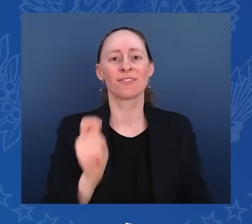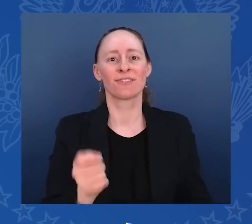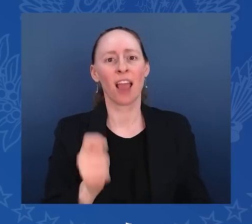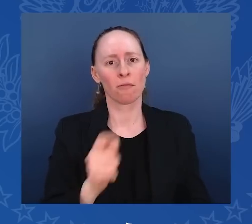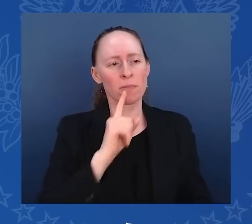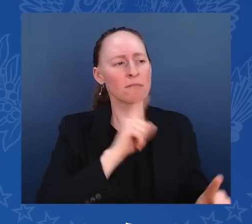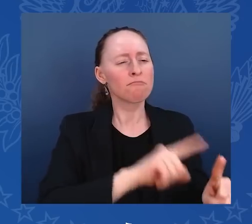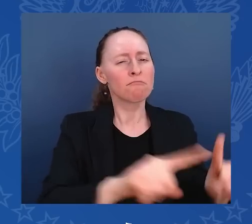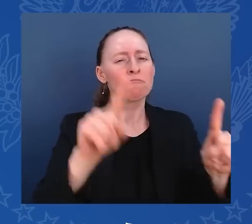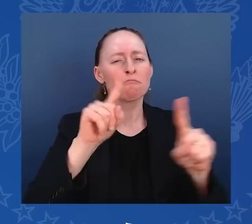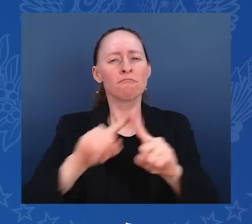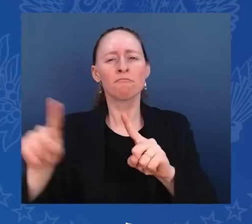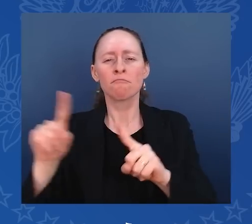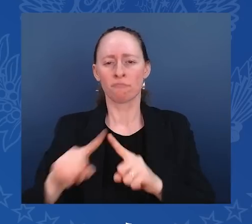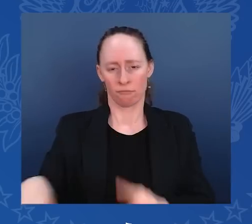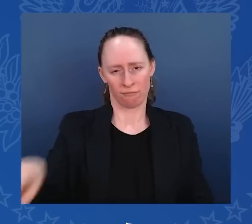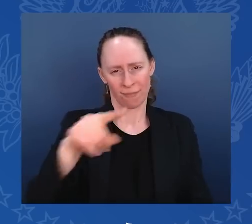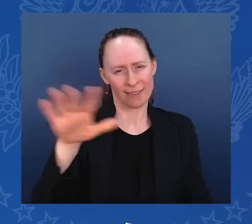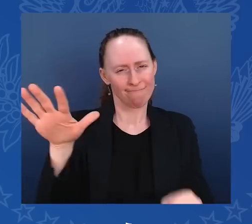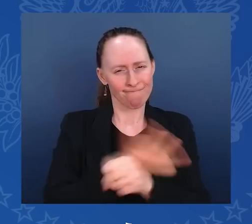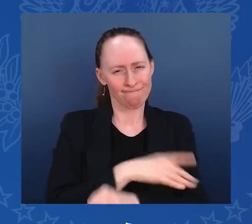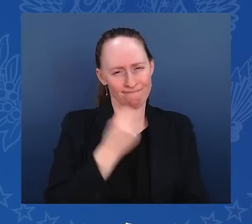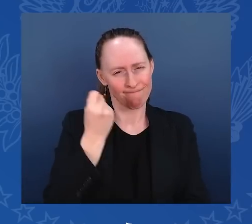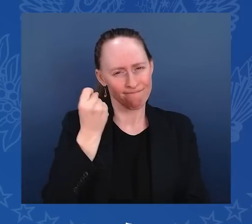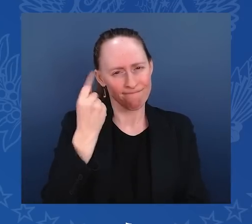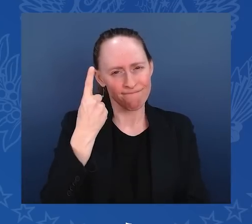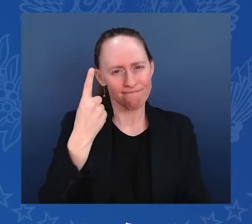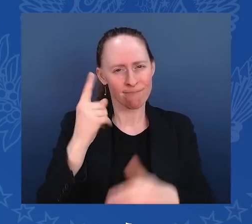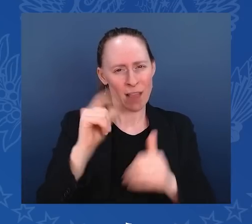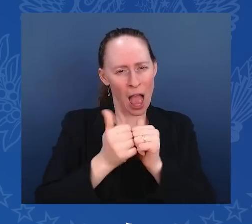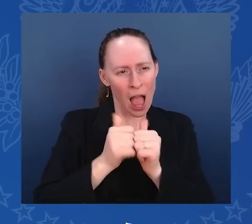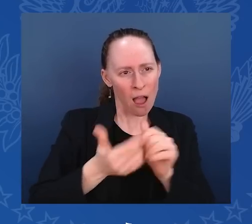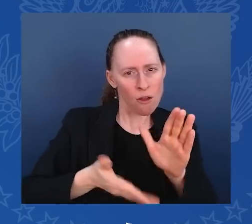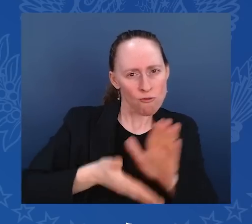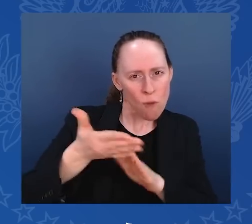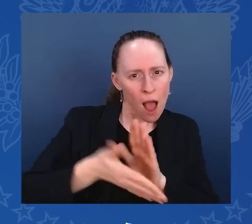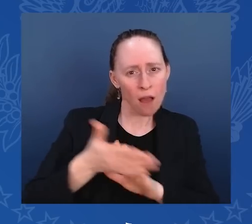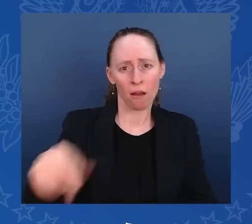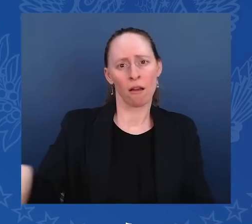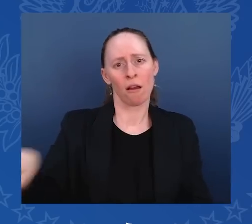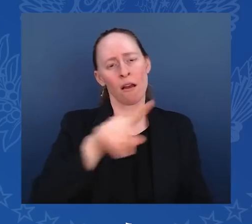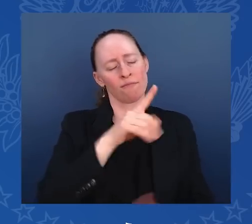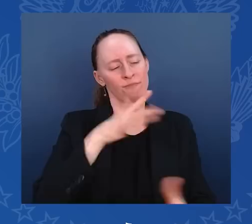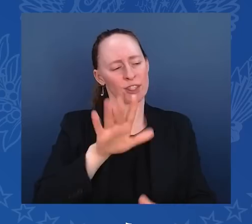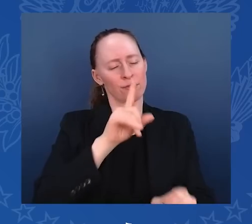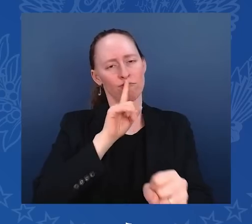and are committed to the rule of law, the institutional safeguards built on our Constitution,